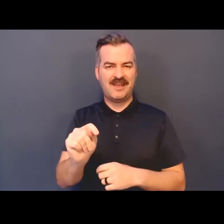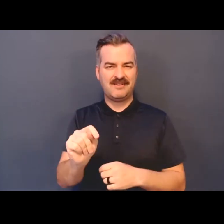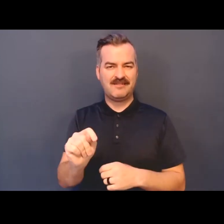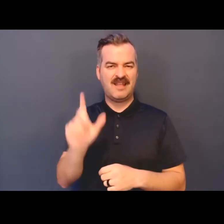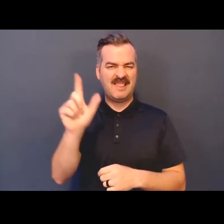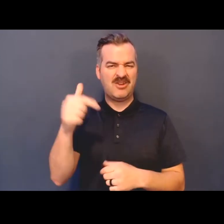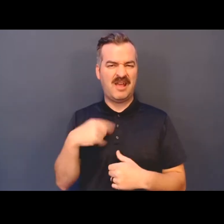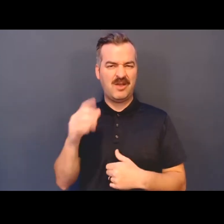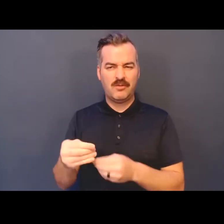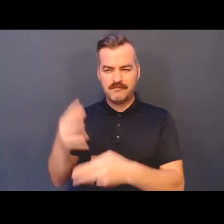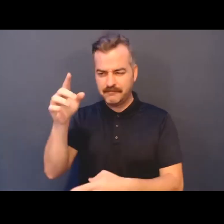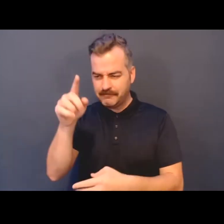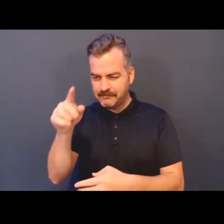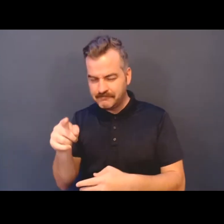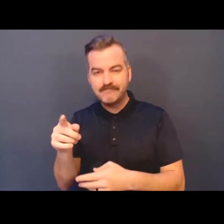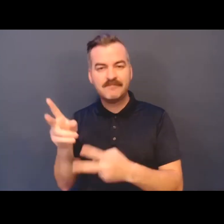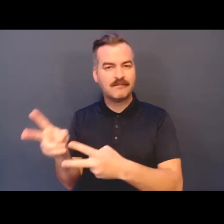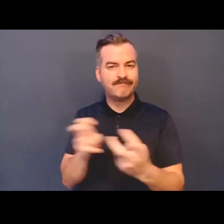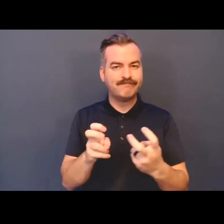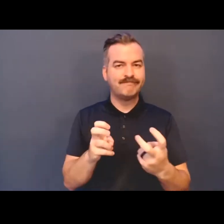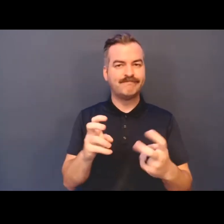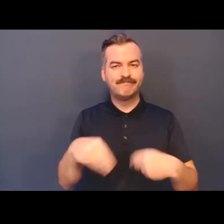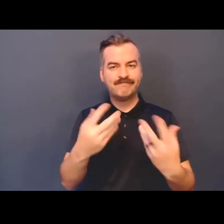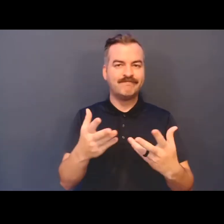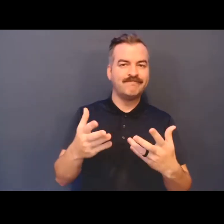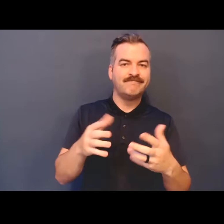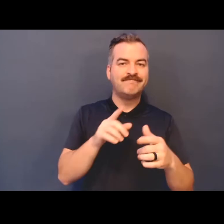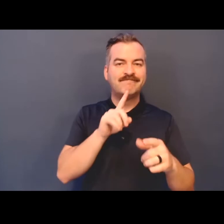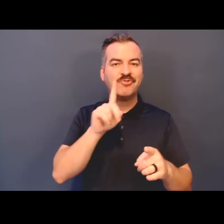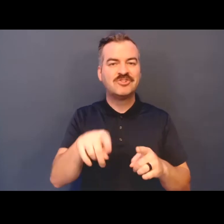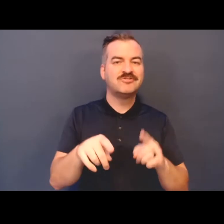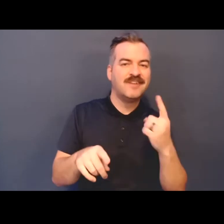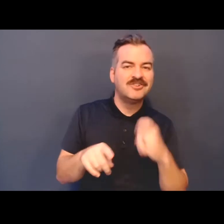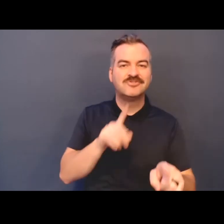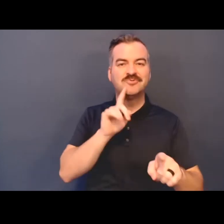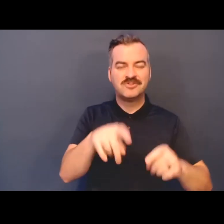arrange them in a way that that makes sense. 15:07:50 Our first speaker for the final panel